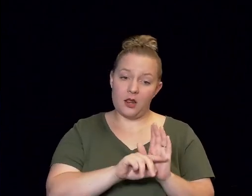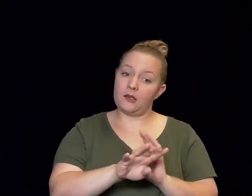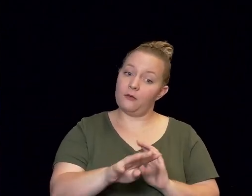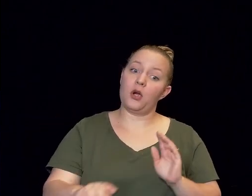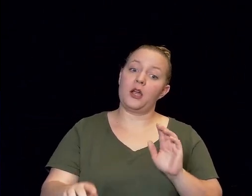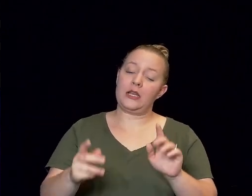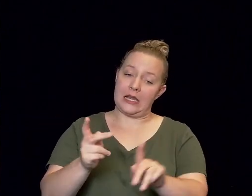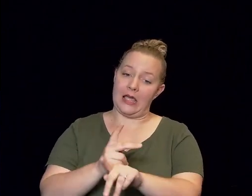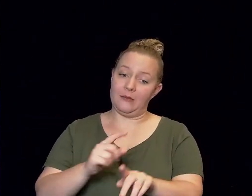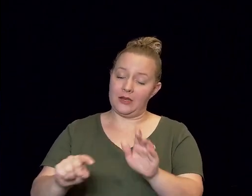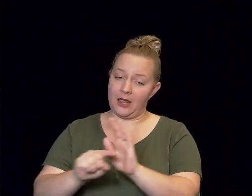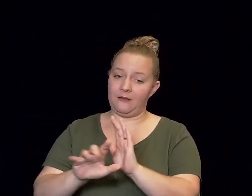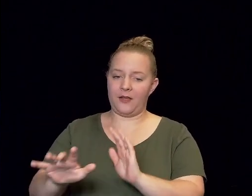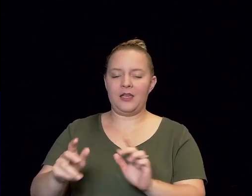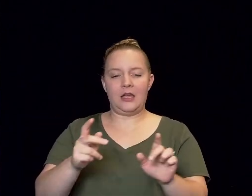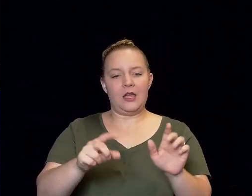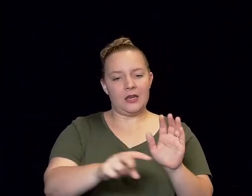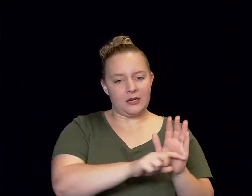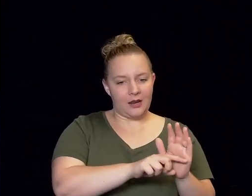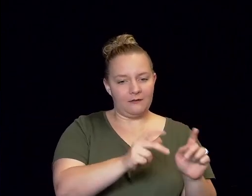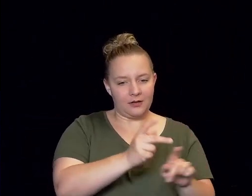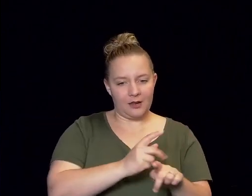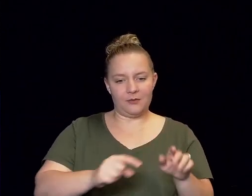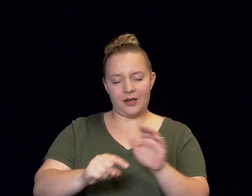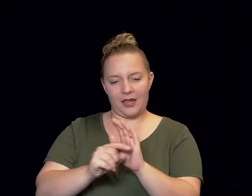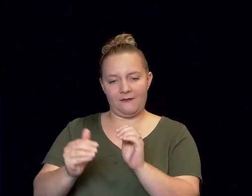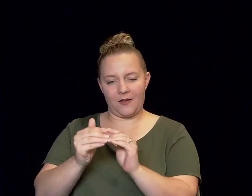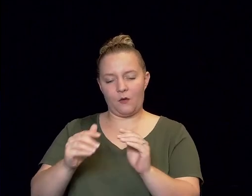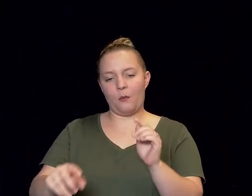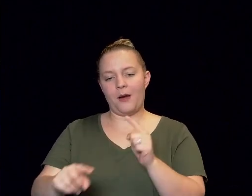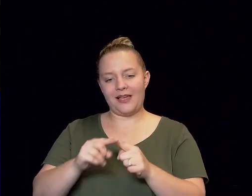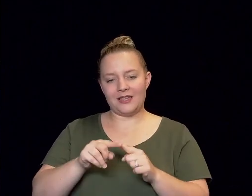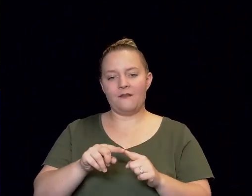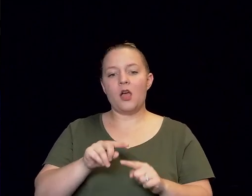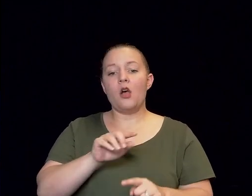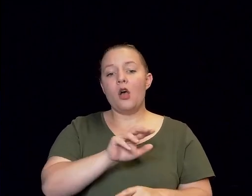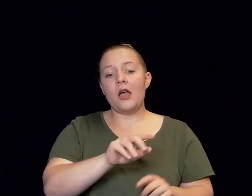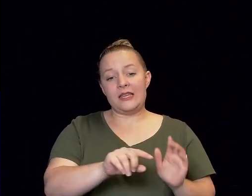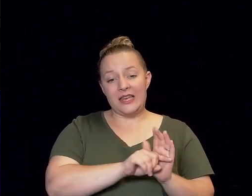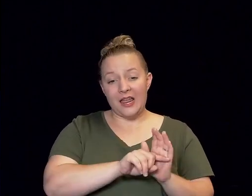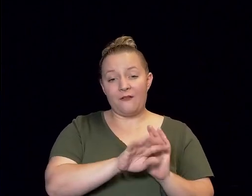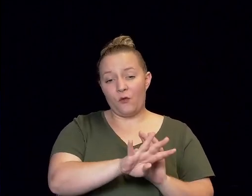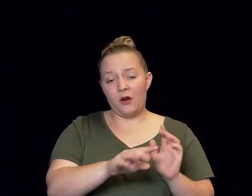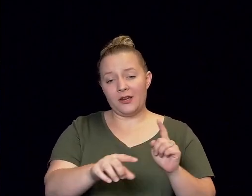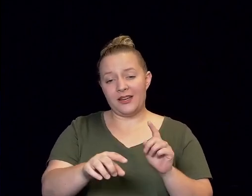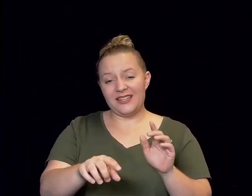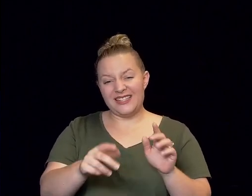Negative times a negative is a positive. Final answer, 4 times 5 is 20. Notice, just like what we